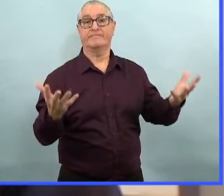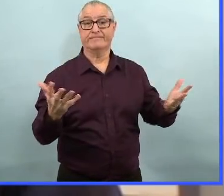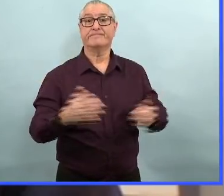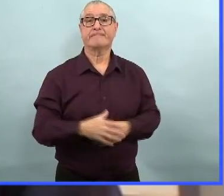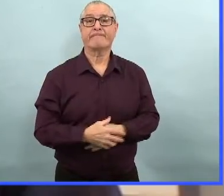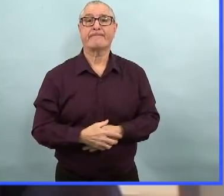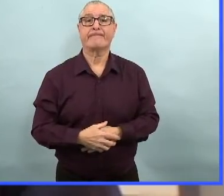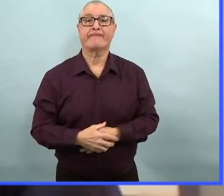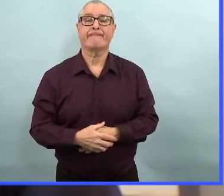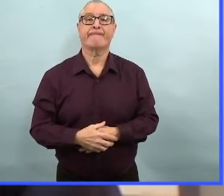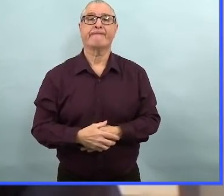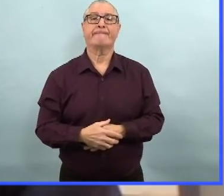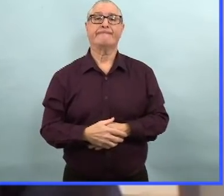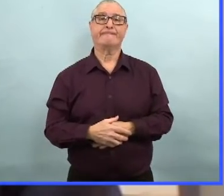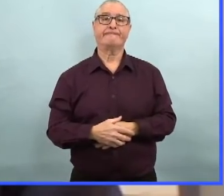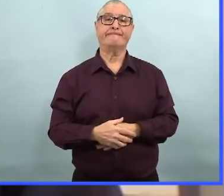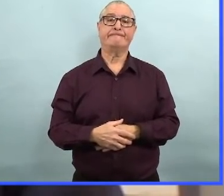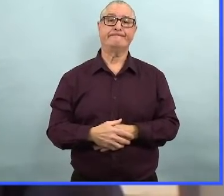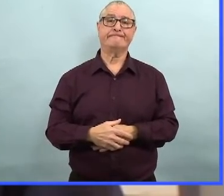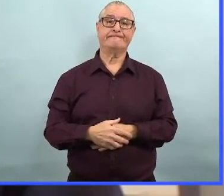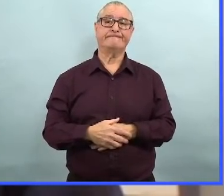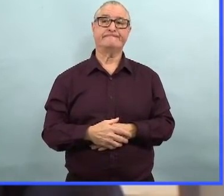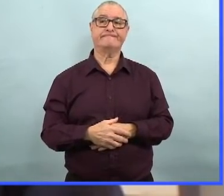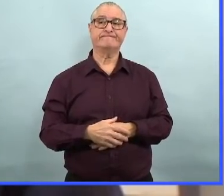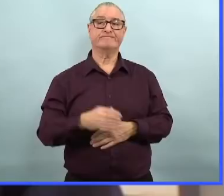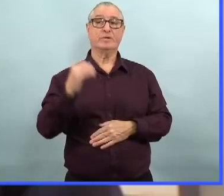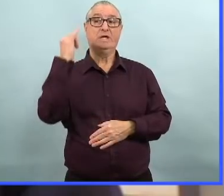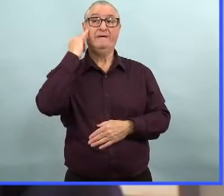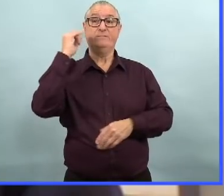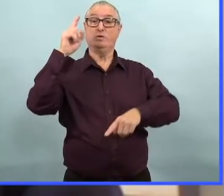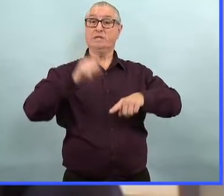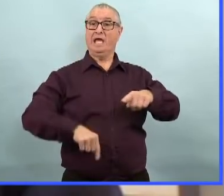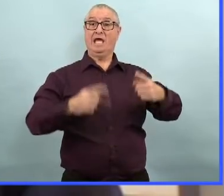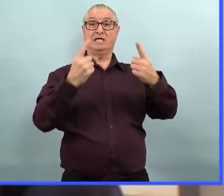because you're not going for testing and then you need to isolate as if you had a covid and that